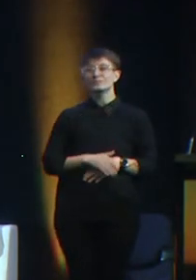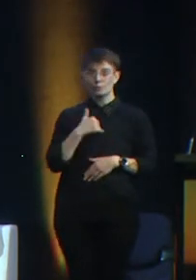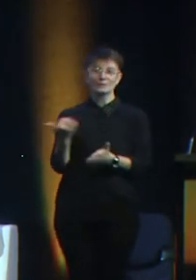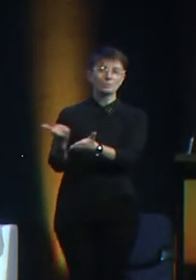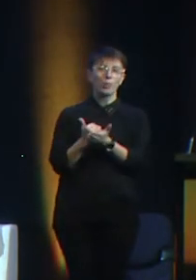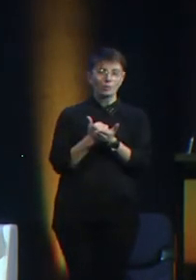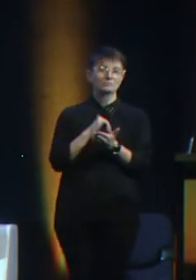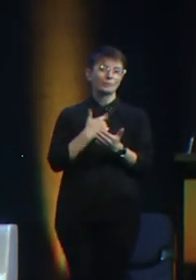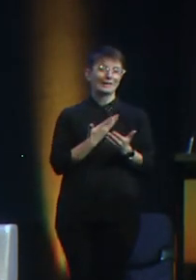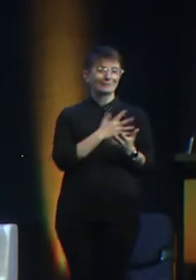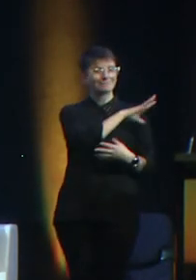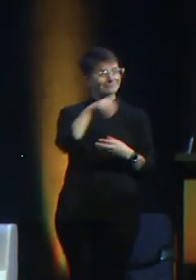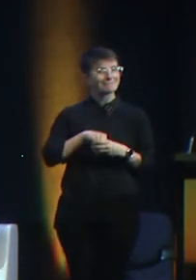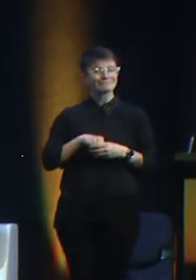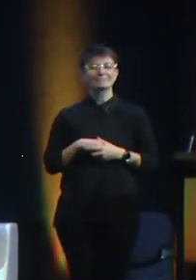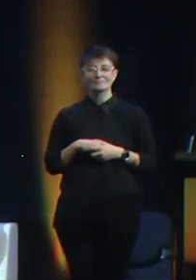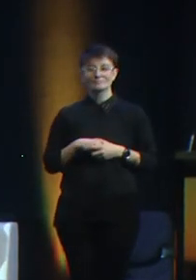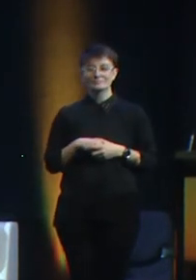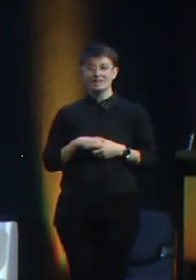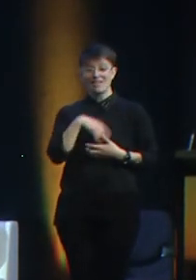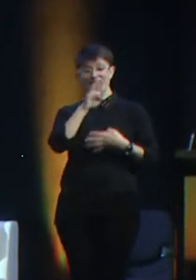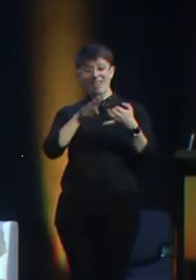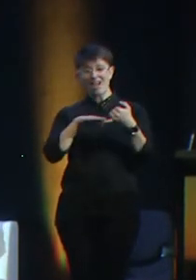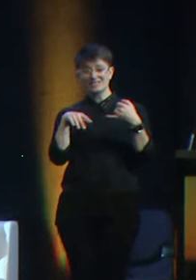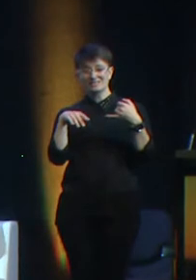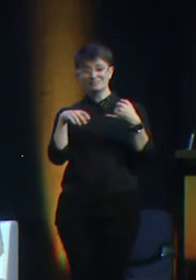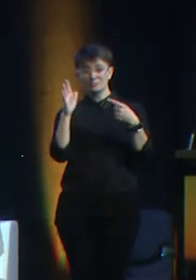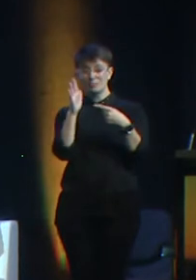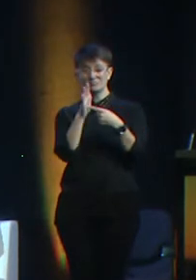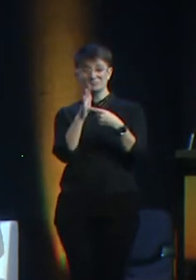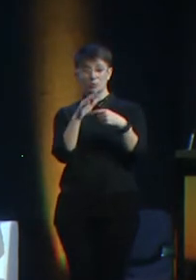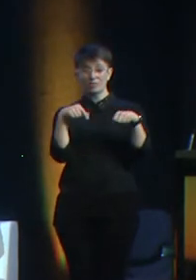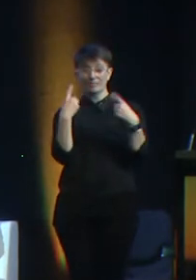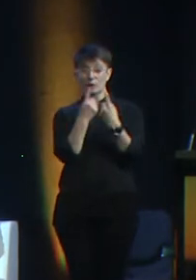The last point of that is how's it going to be funded. There's only so much that rate